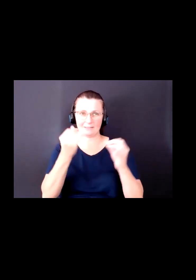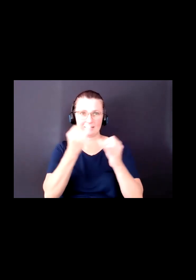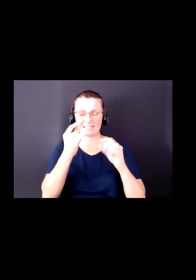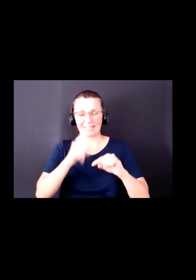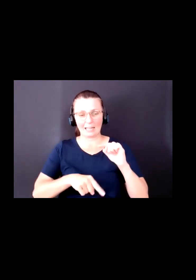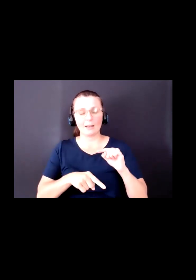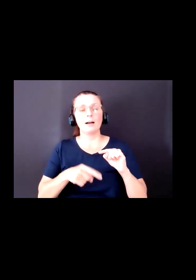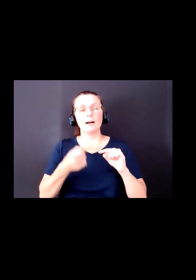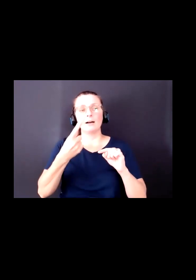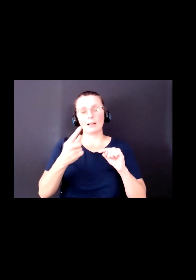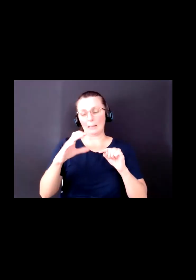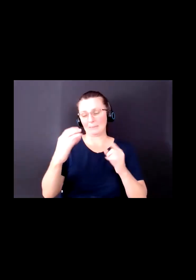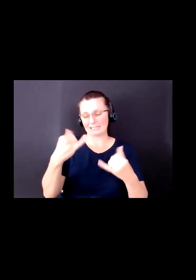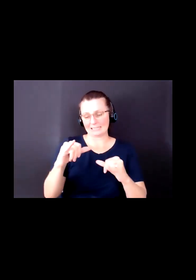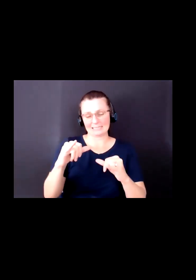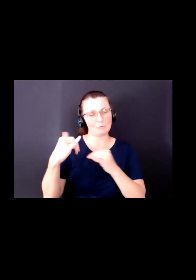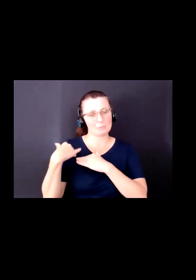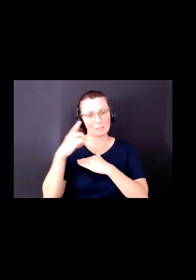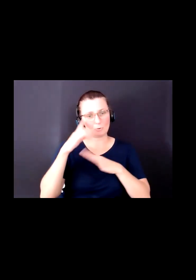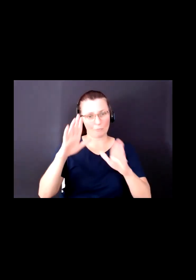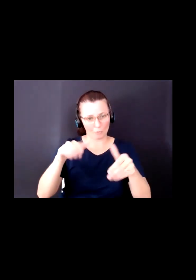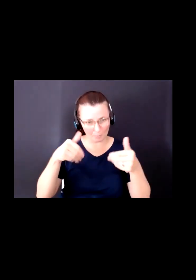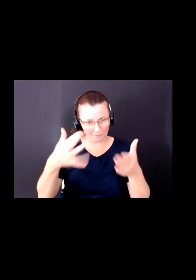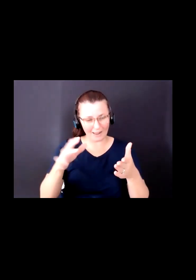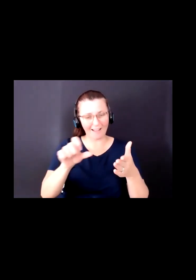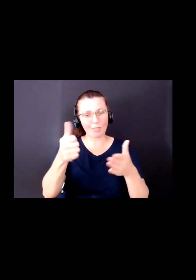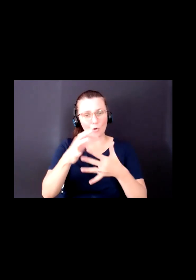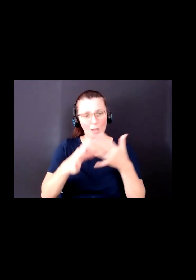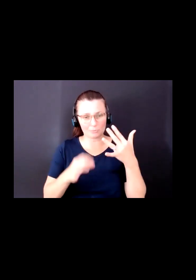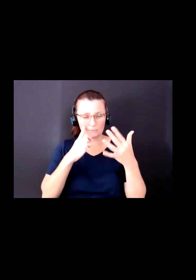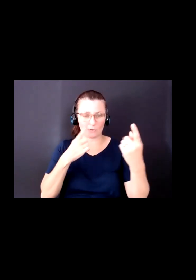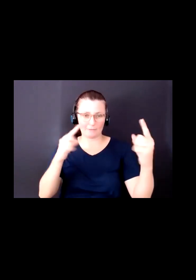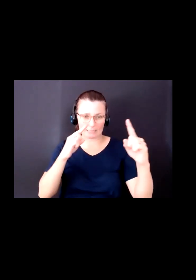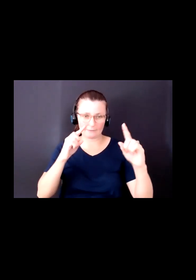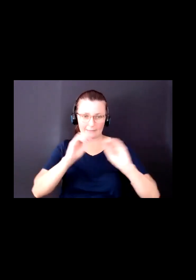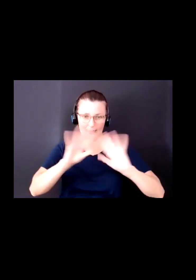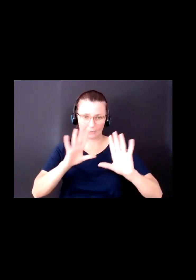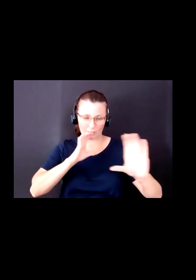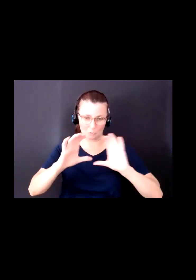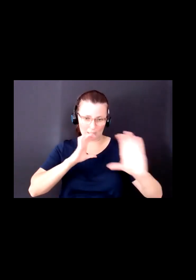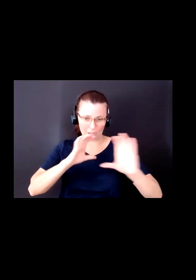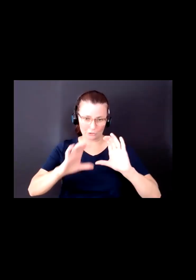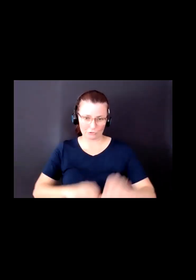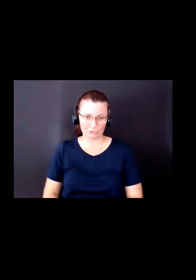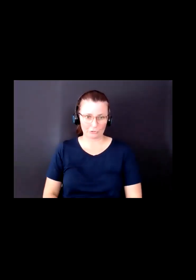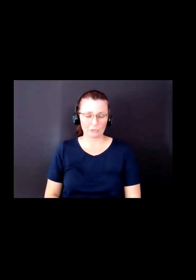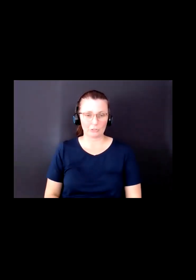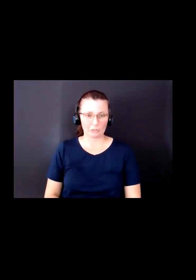effective communication. Okay? So, for Title III entities, places of